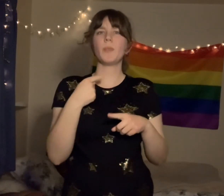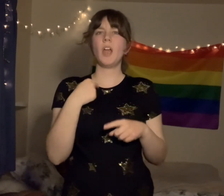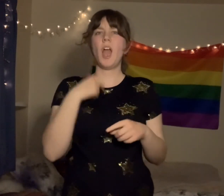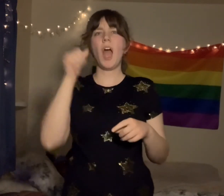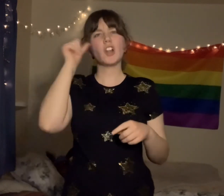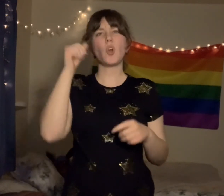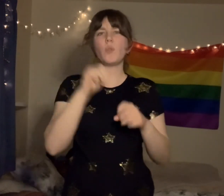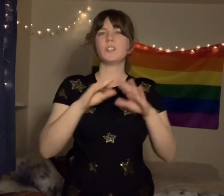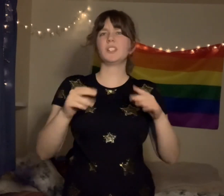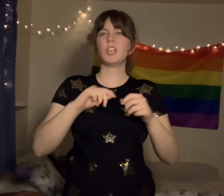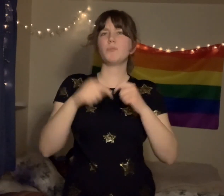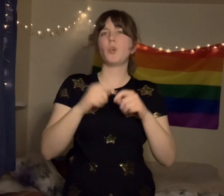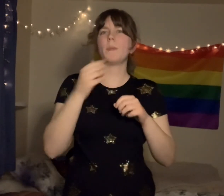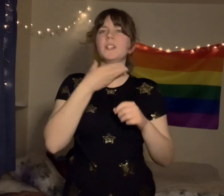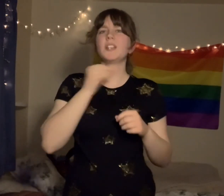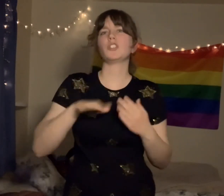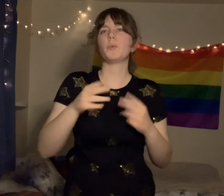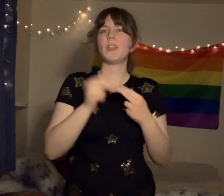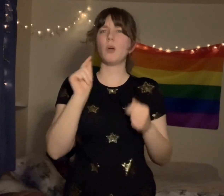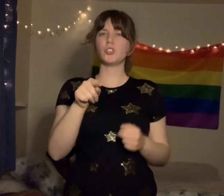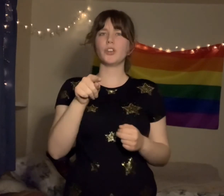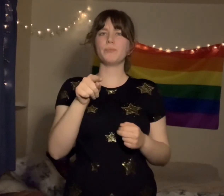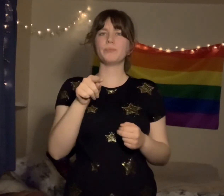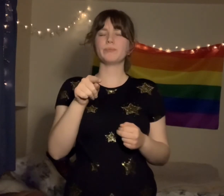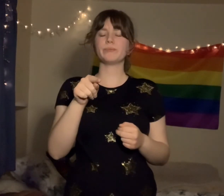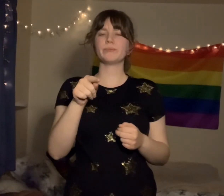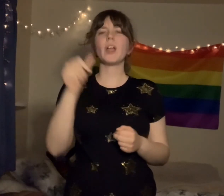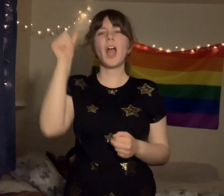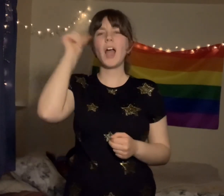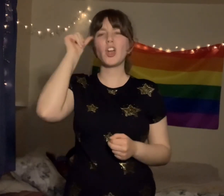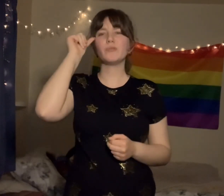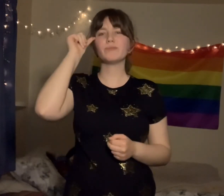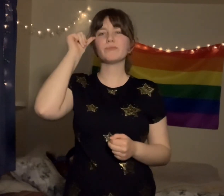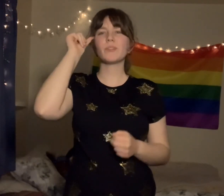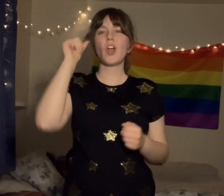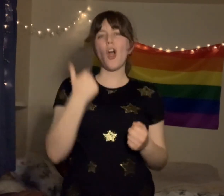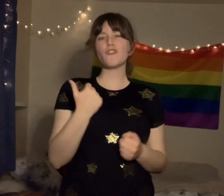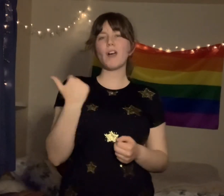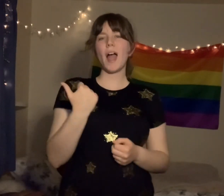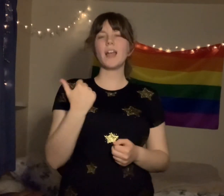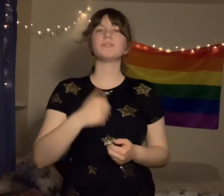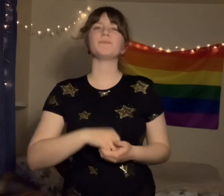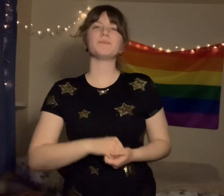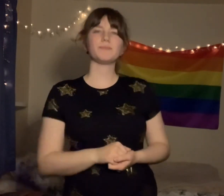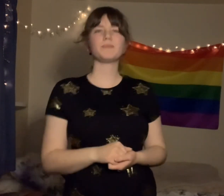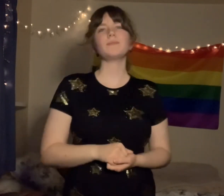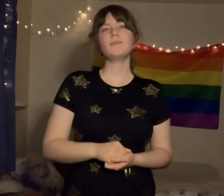I know the sea will end up like a desert without you I know Alright